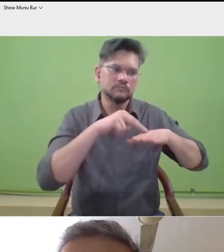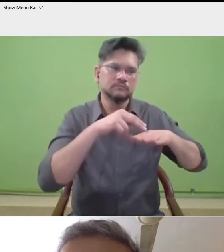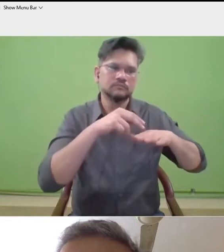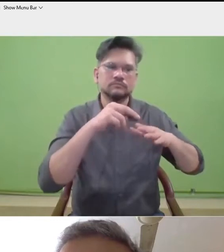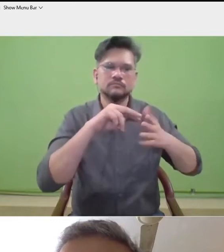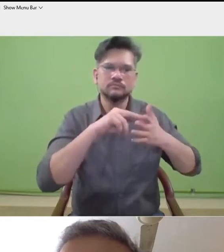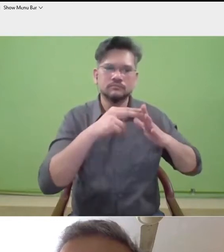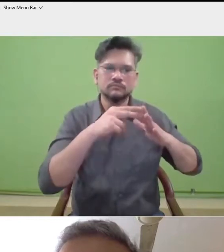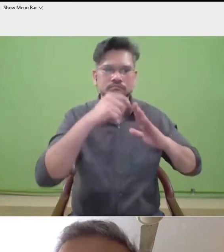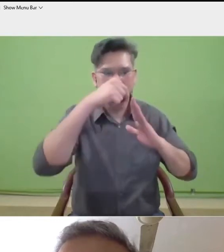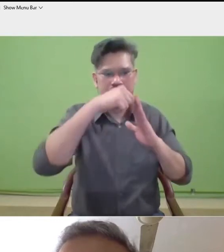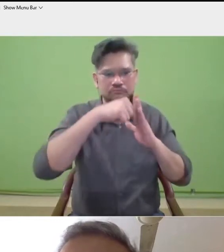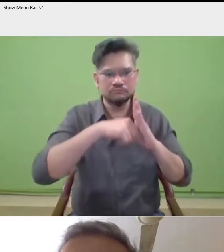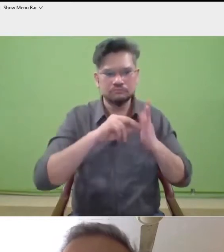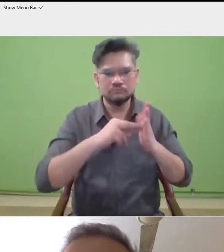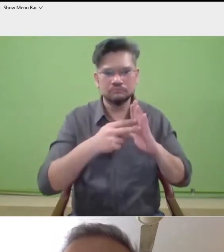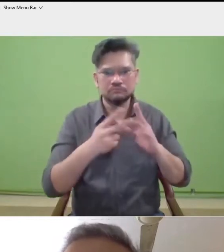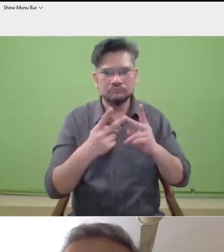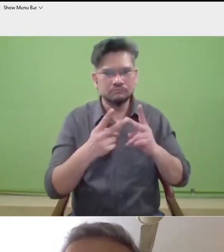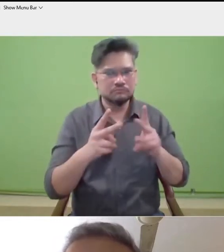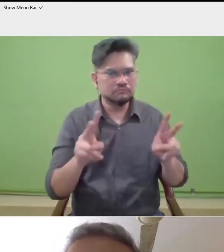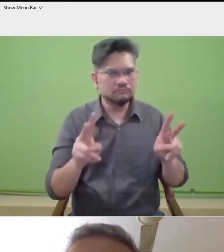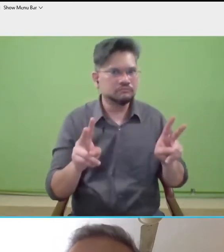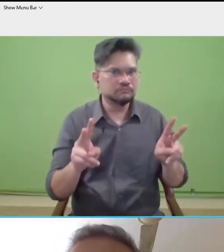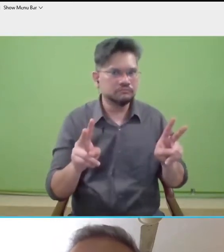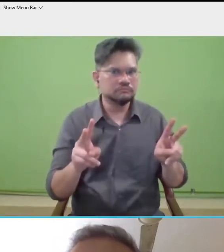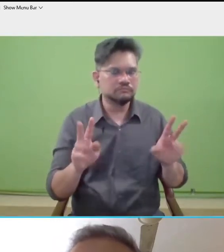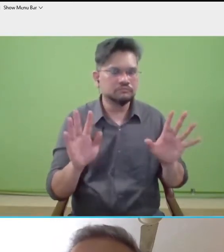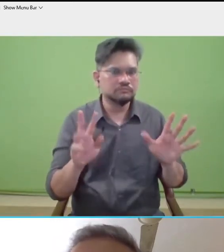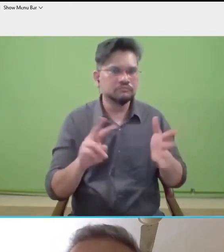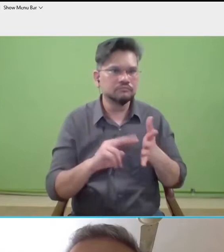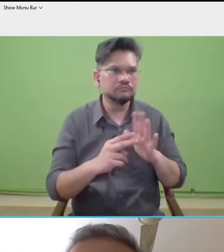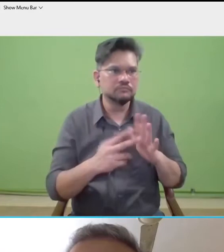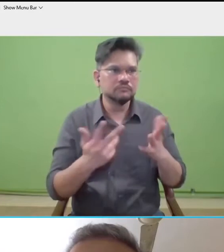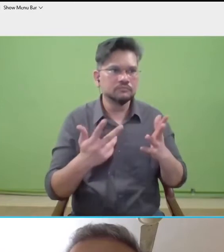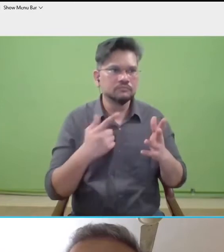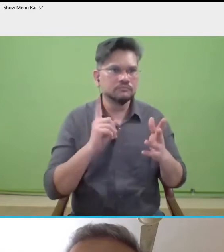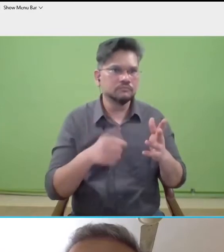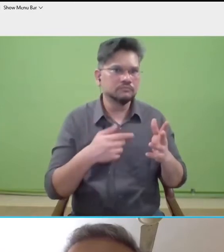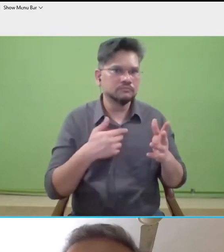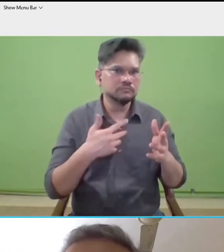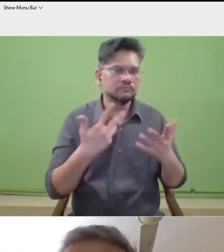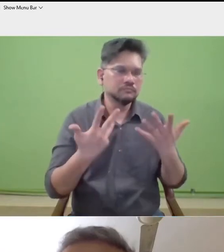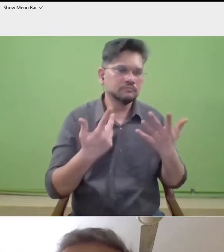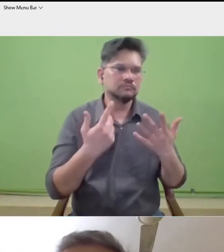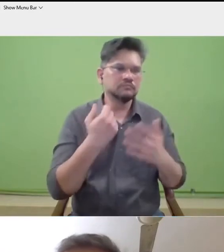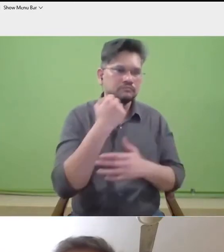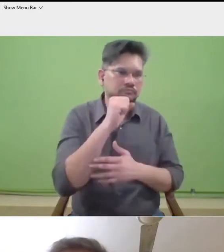we should be cautious whatever discipline we pursue whatever politics we pursue I think